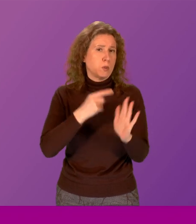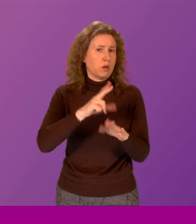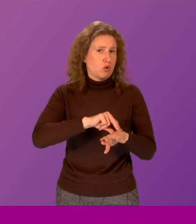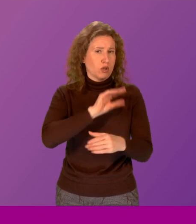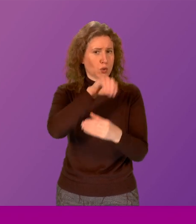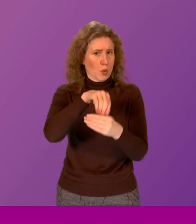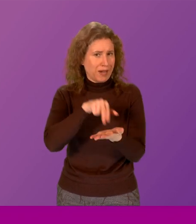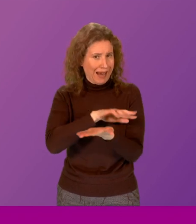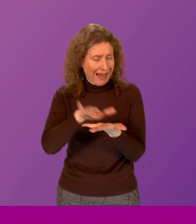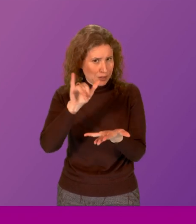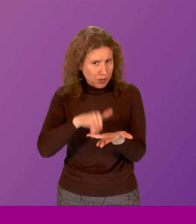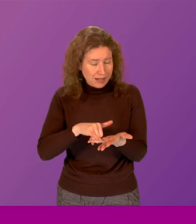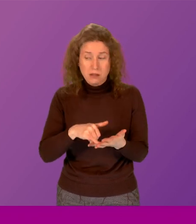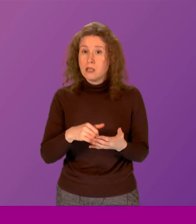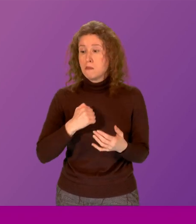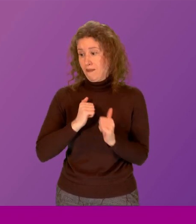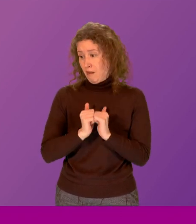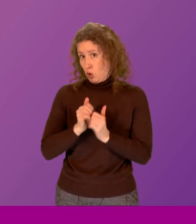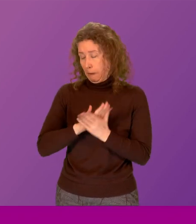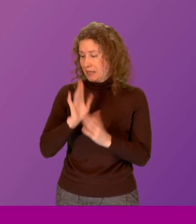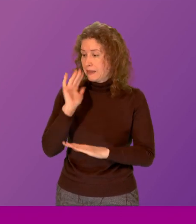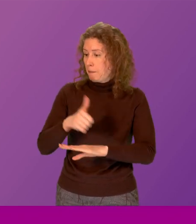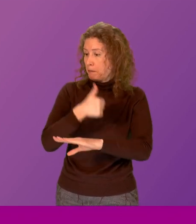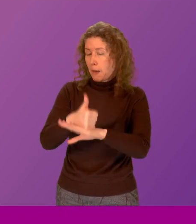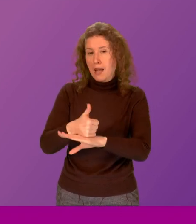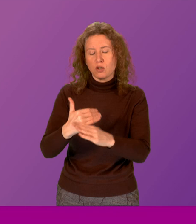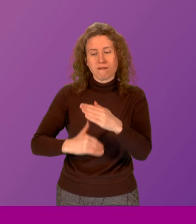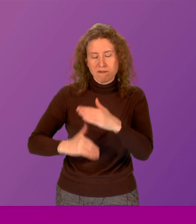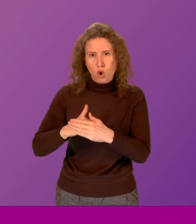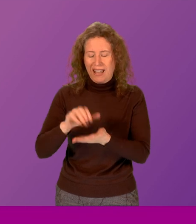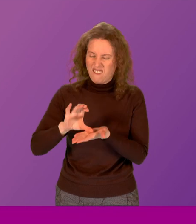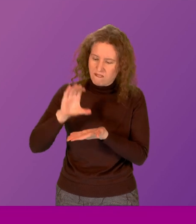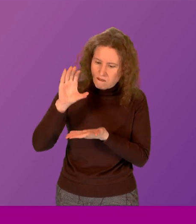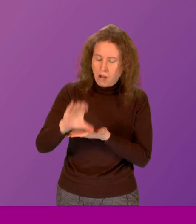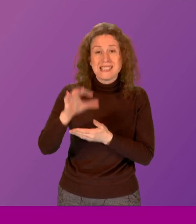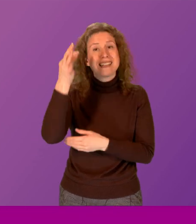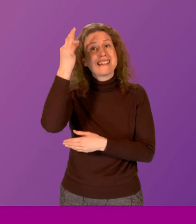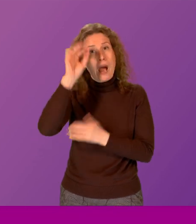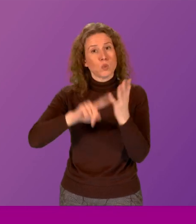it. They have seen the implementation of a fully funded council tax freeze,